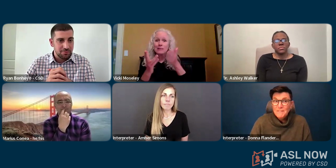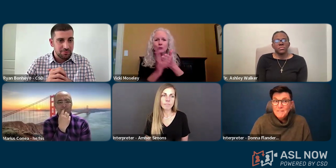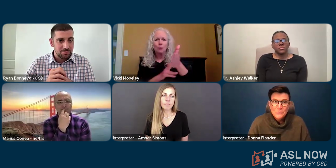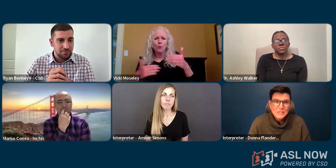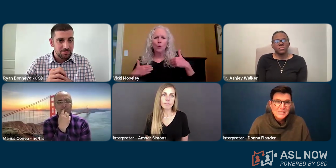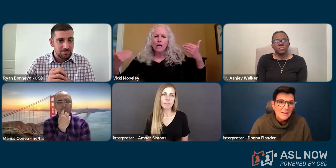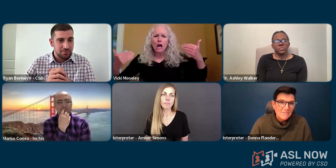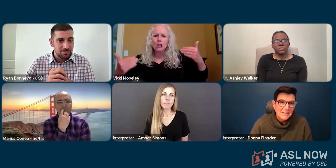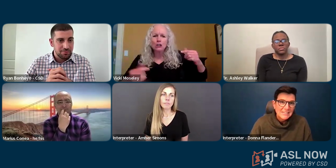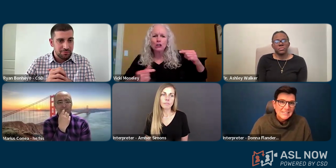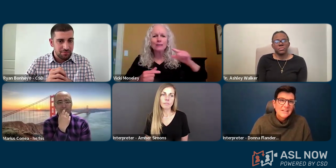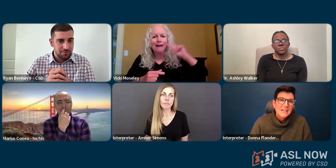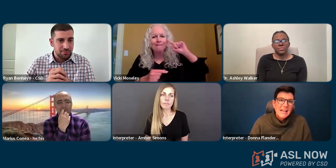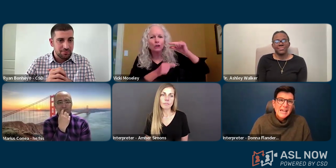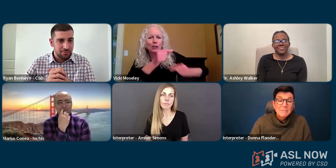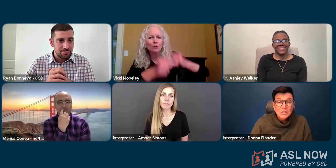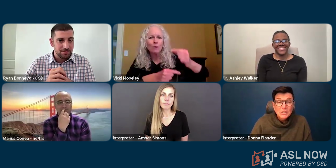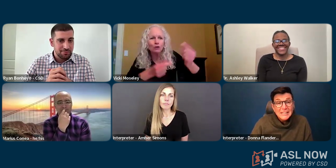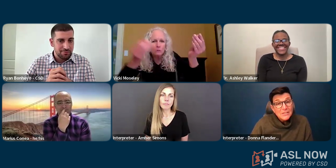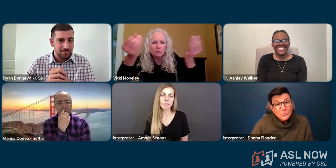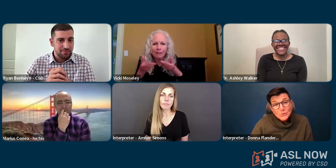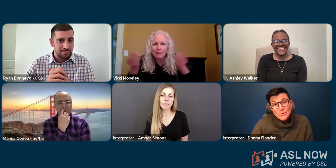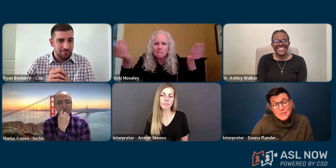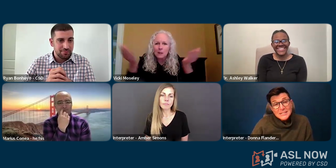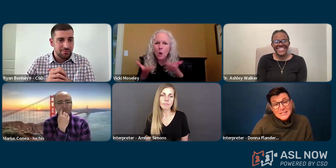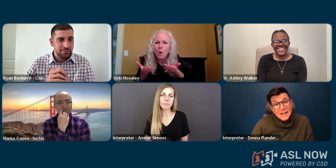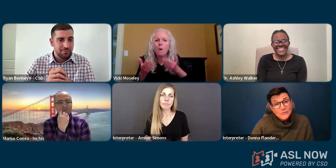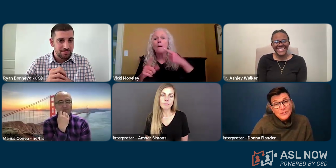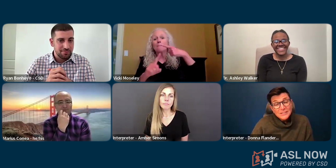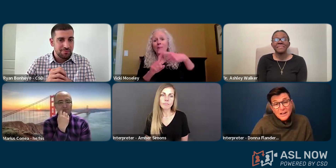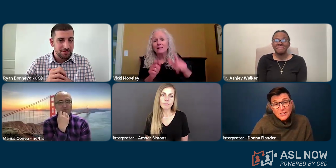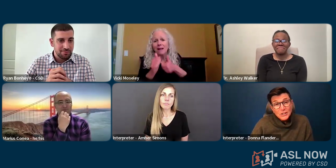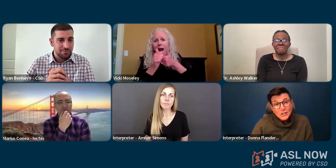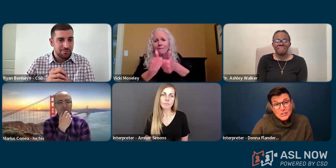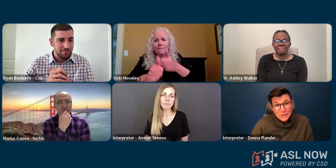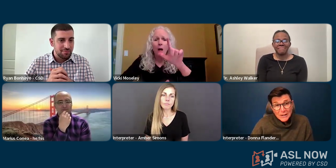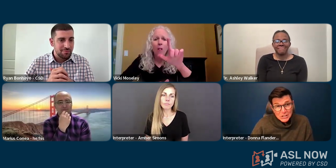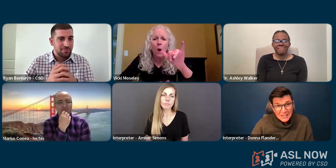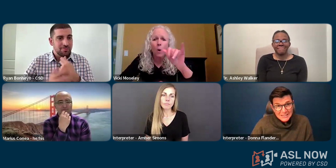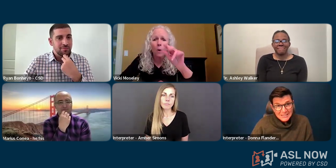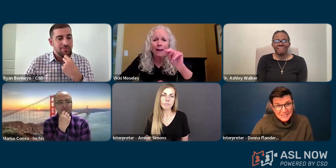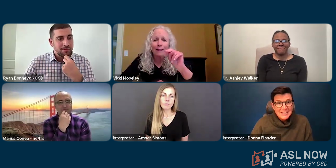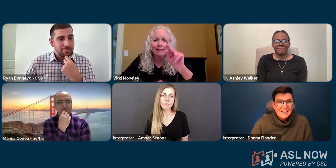what's effective, what's not effective. And I'm learning it through the deaf, younger generations,